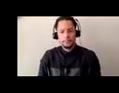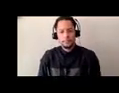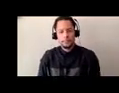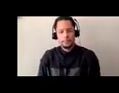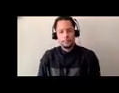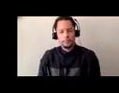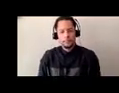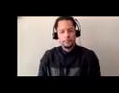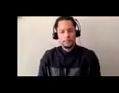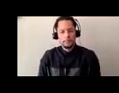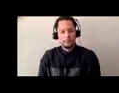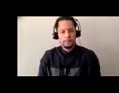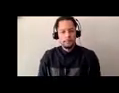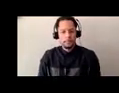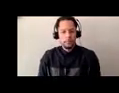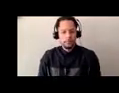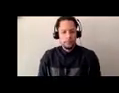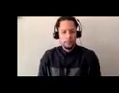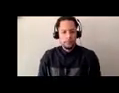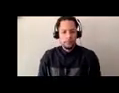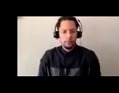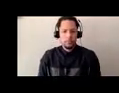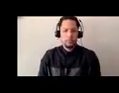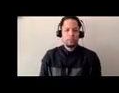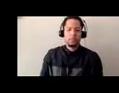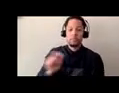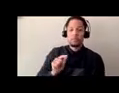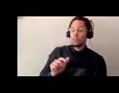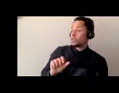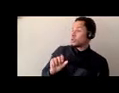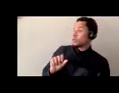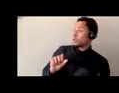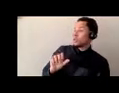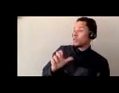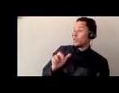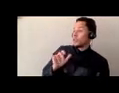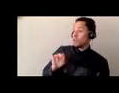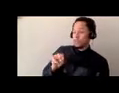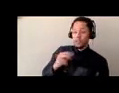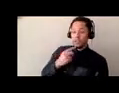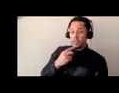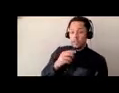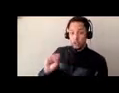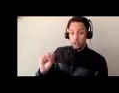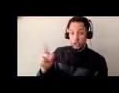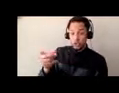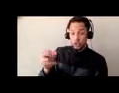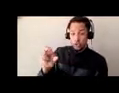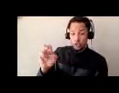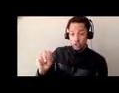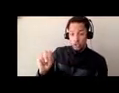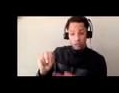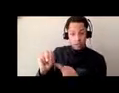So Sharon, if you would like open conversation for this last few minutes I'm happy to unmute the entire group.